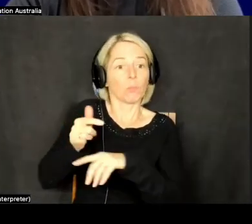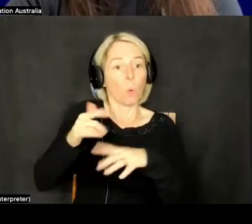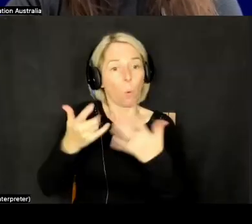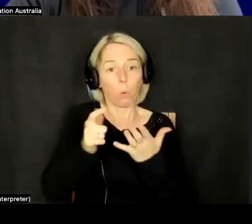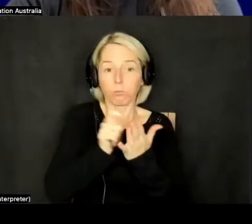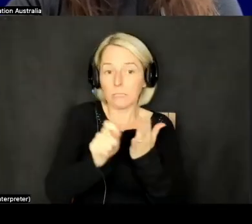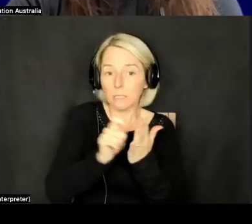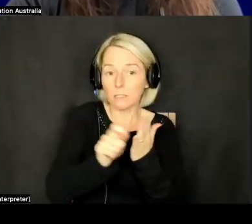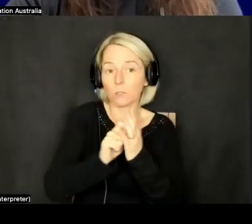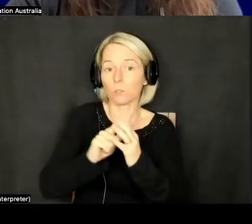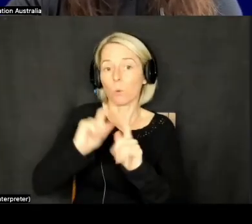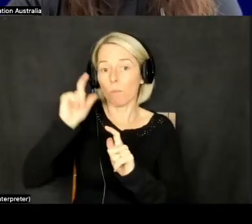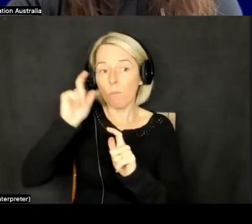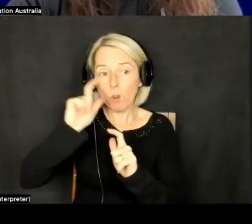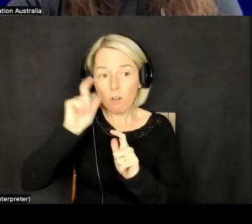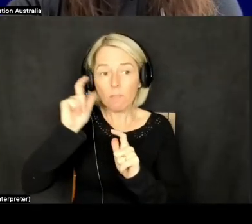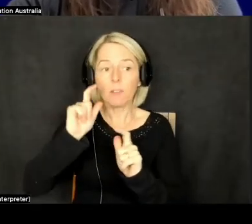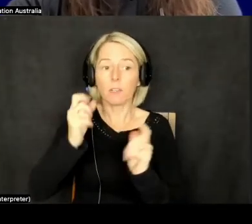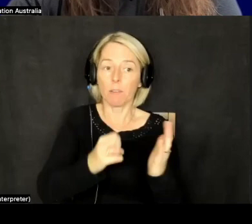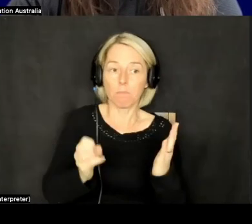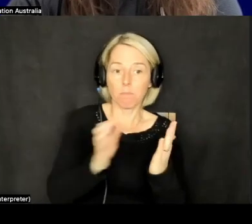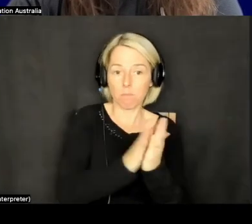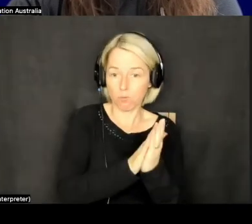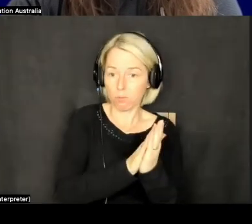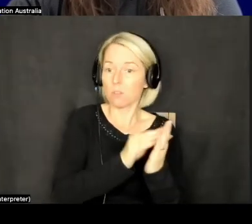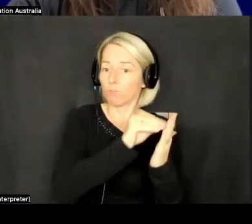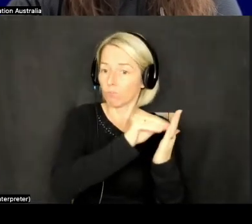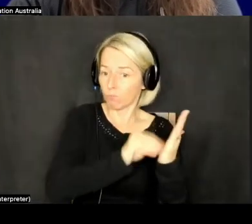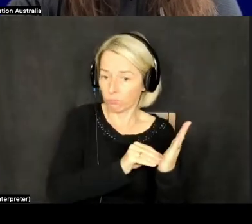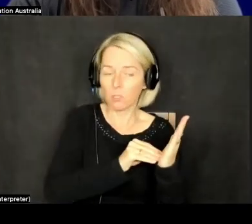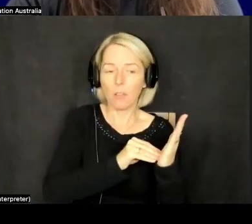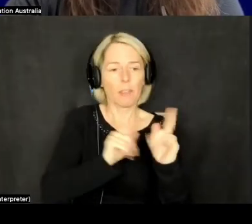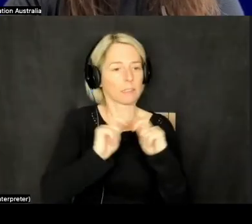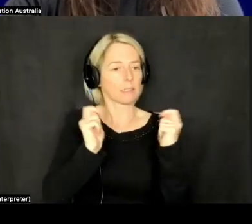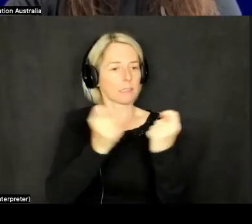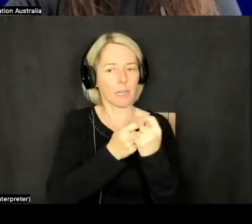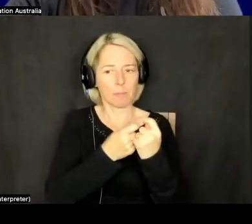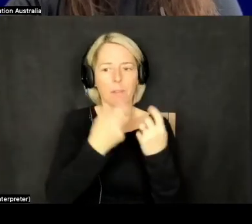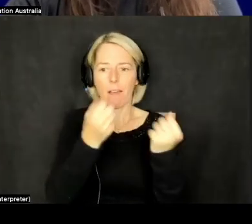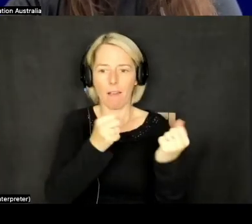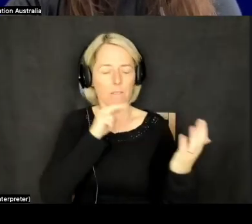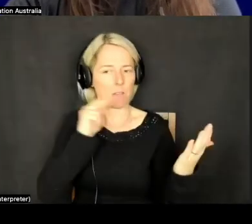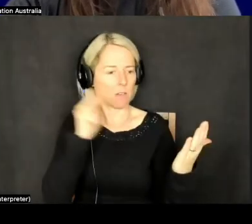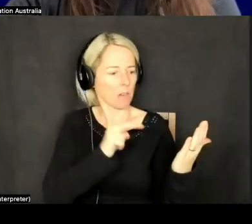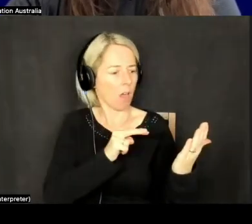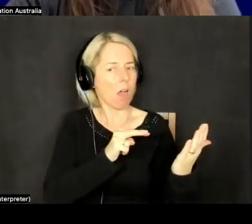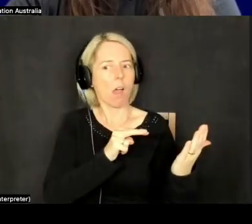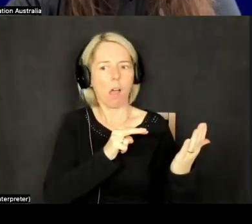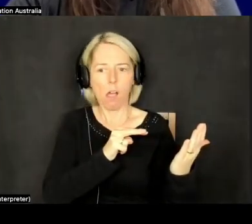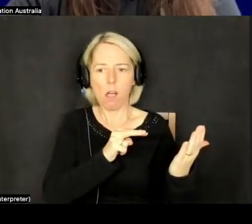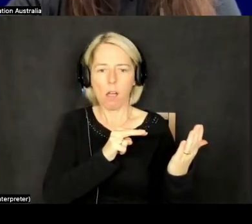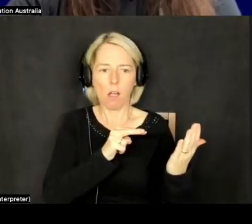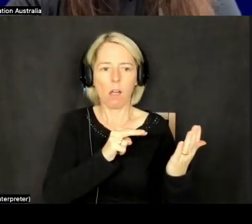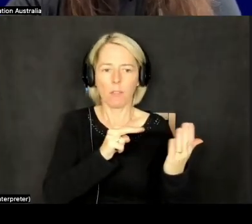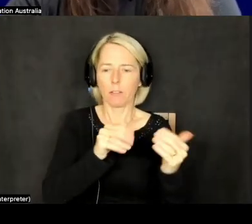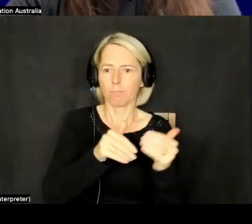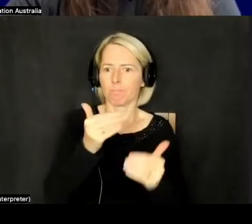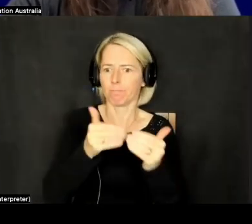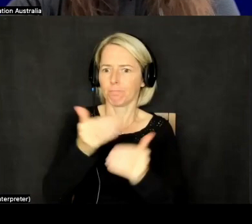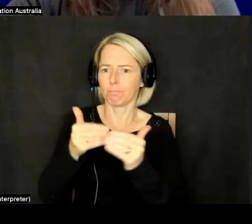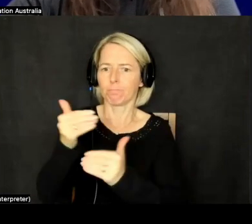that the whole team has access to. Recognising transitions big and small. It could be a new